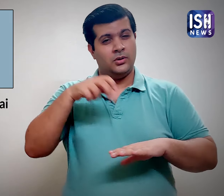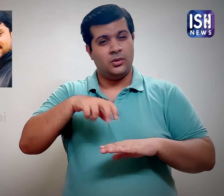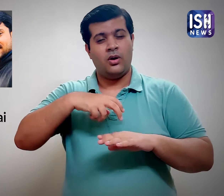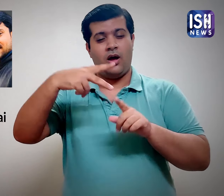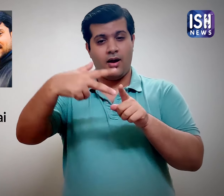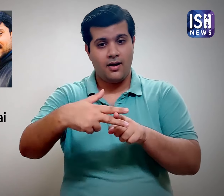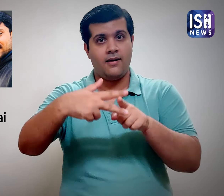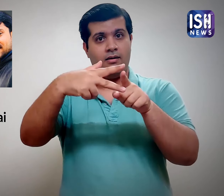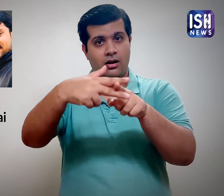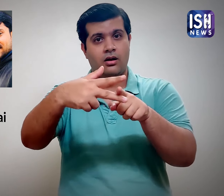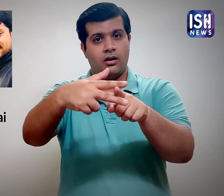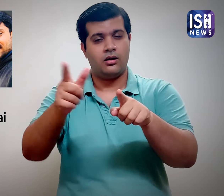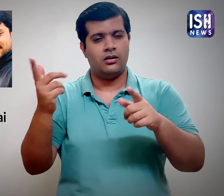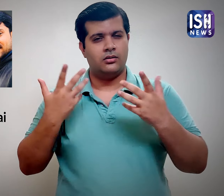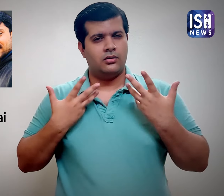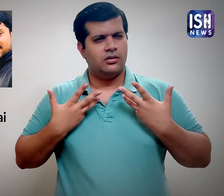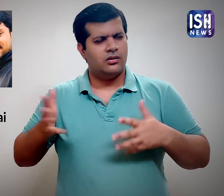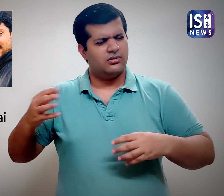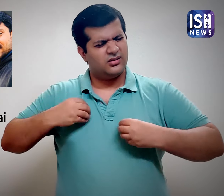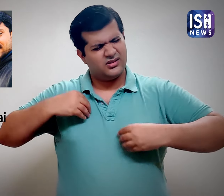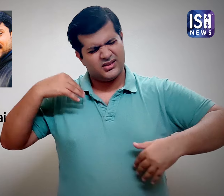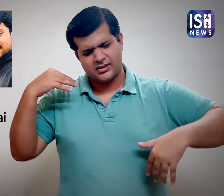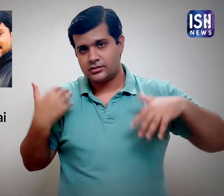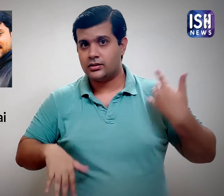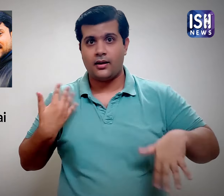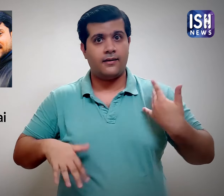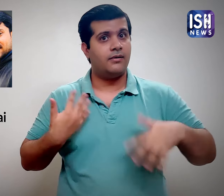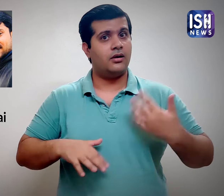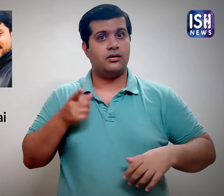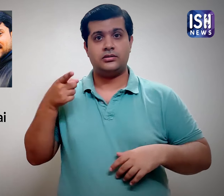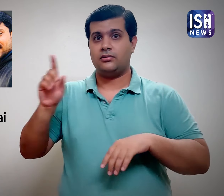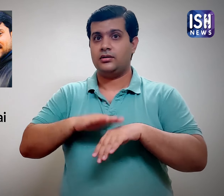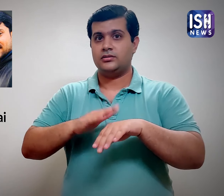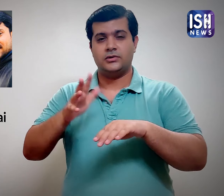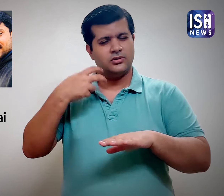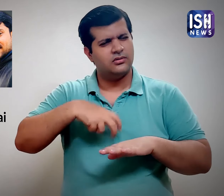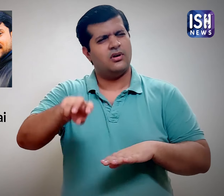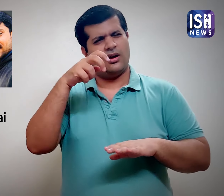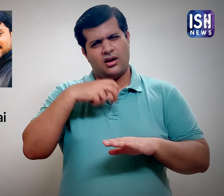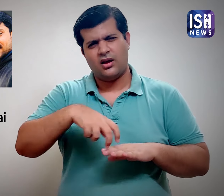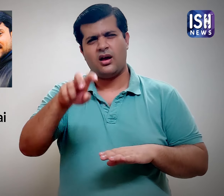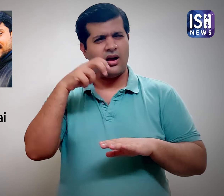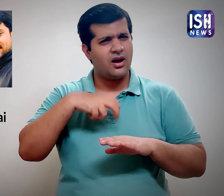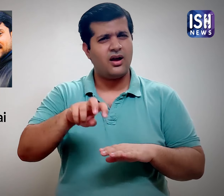He kept talking breaks. But he struggled a lot.